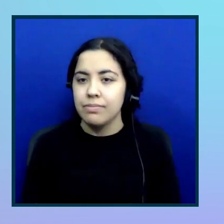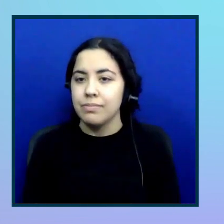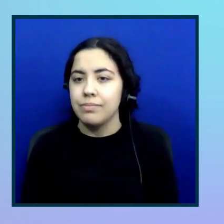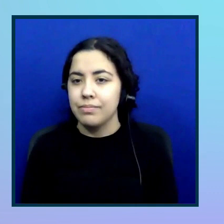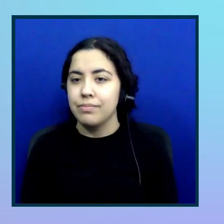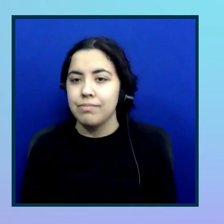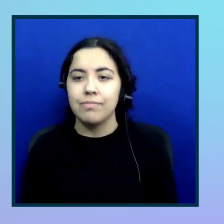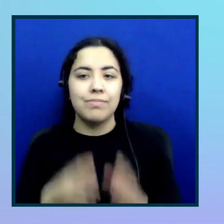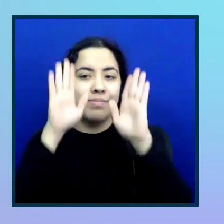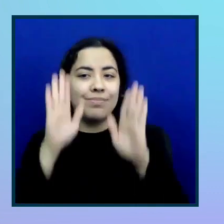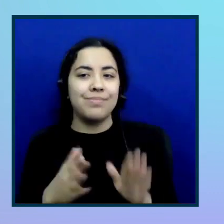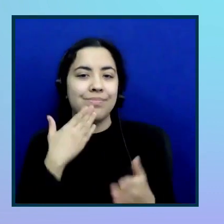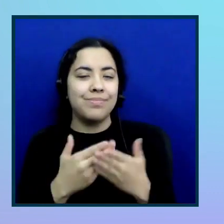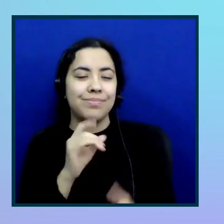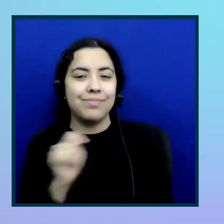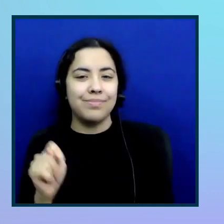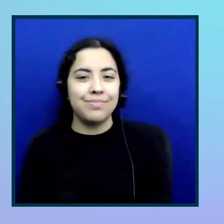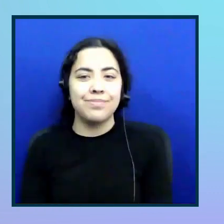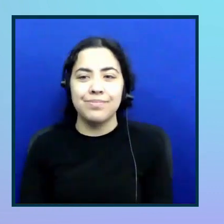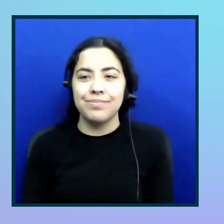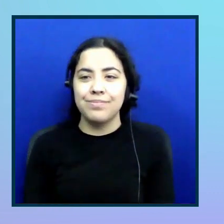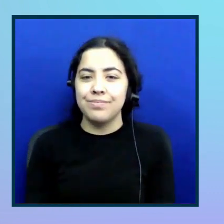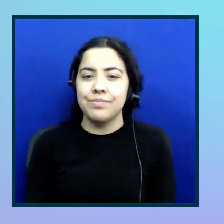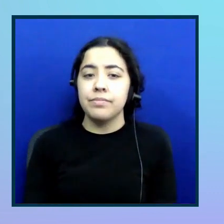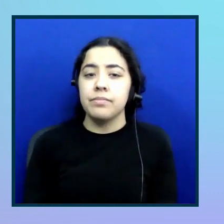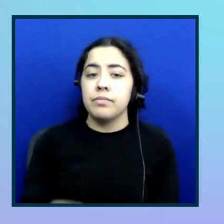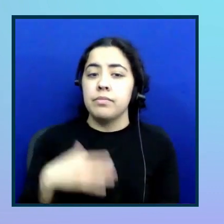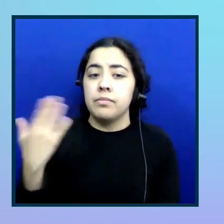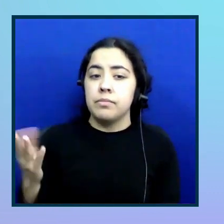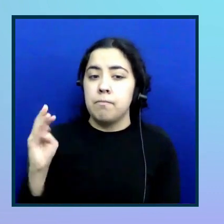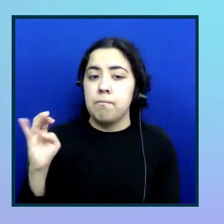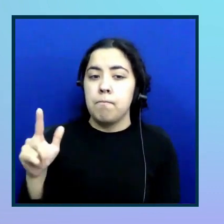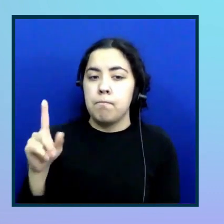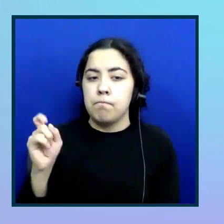Great, thank you, Scott. Okay, Michael is asking why React Native?